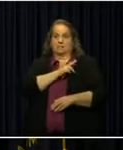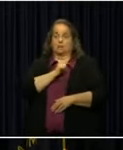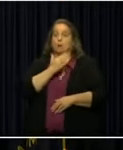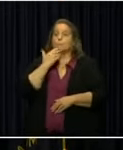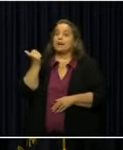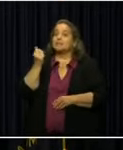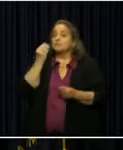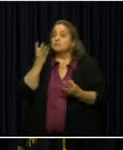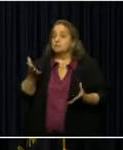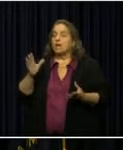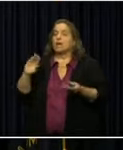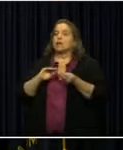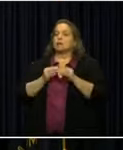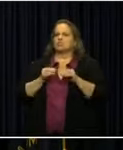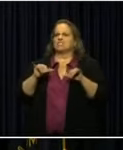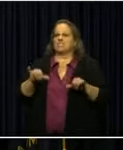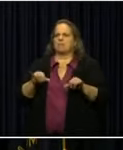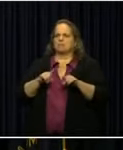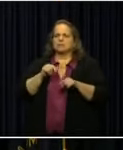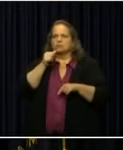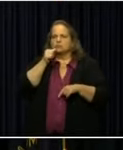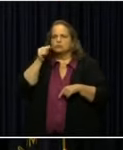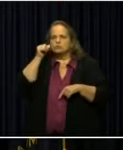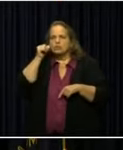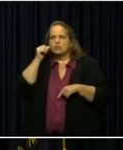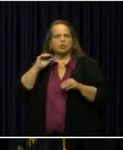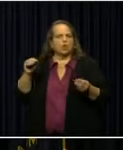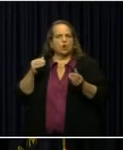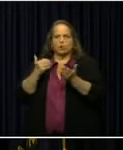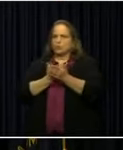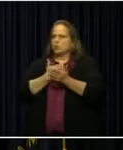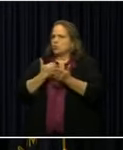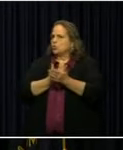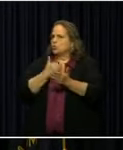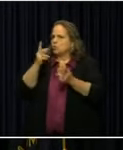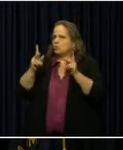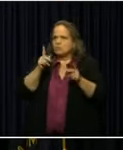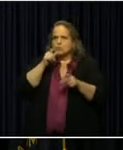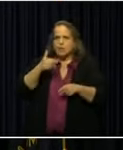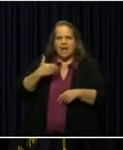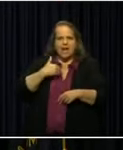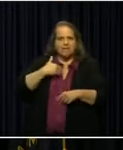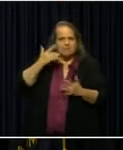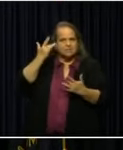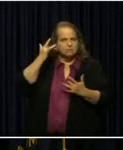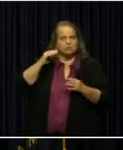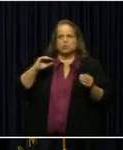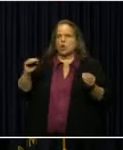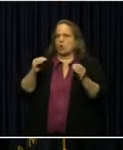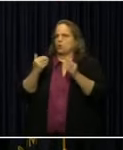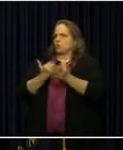AND 13 PRISONS AND 4,000 EMPLOYEES. CURRENT HAVE 19 INMATES AND 15